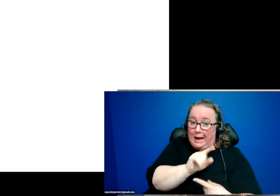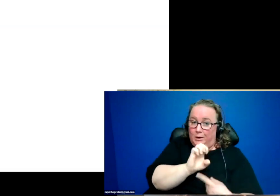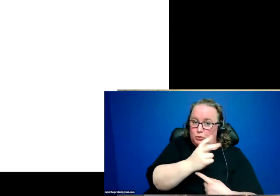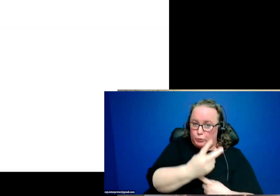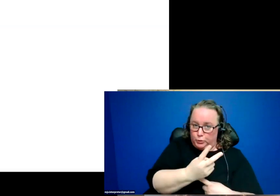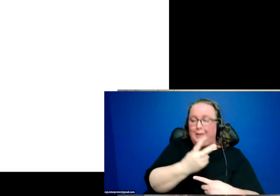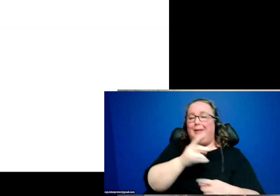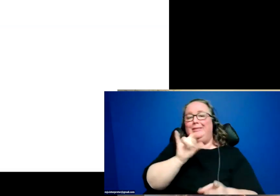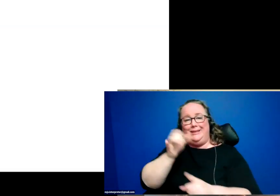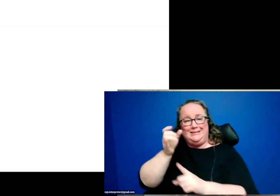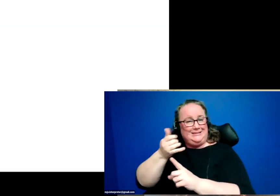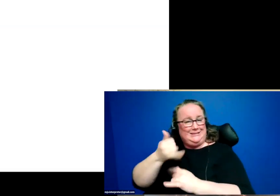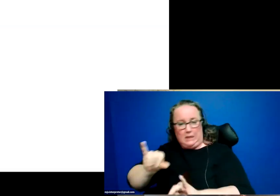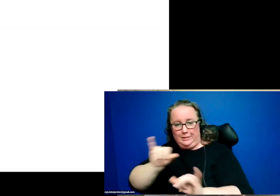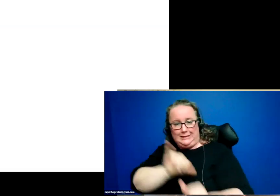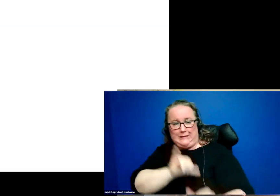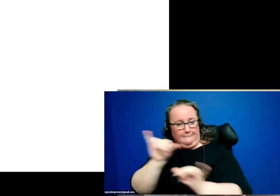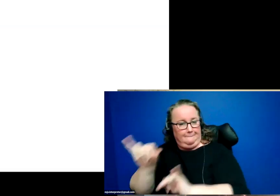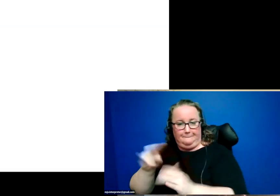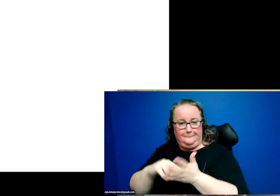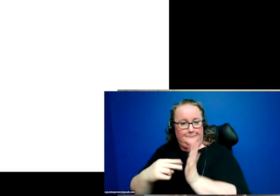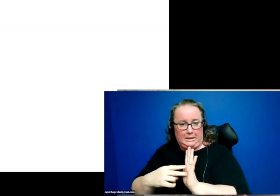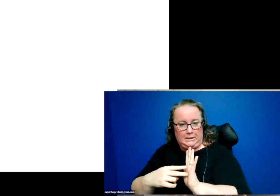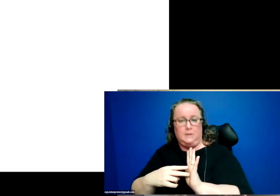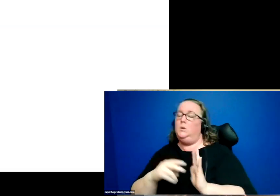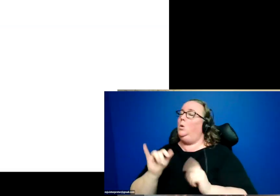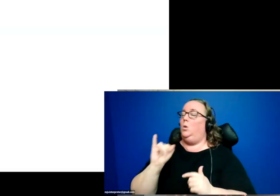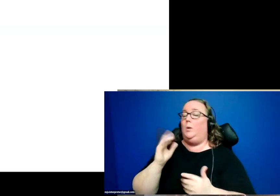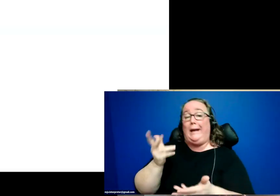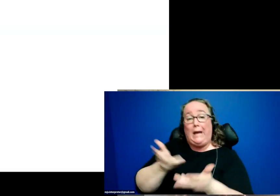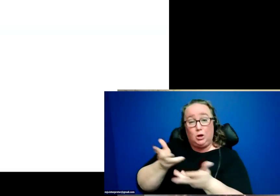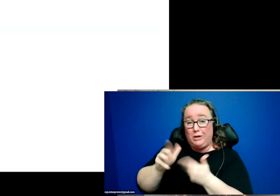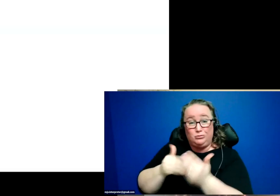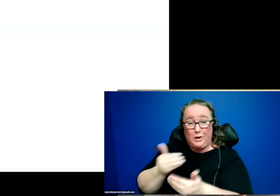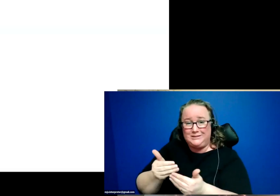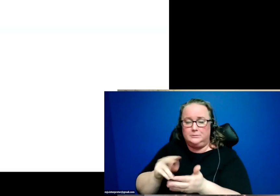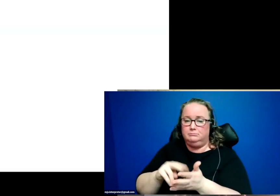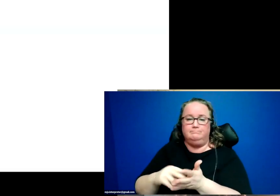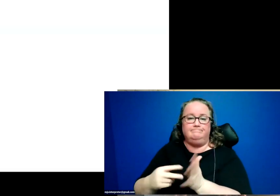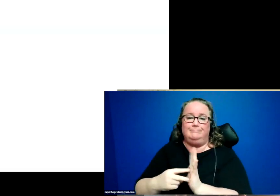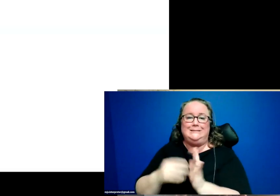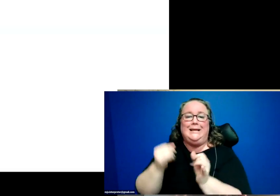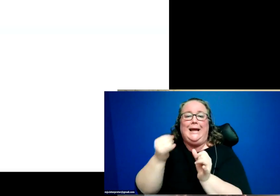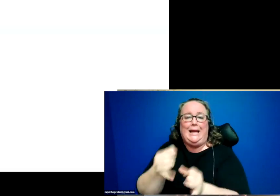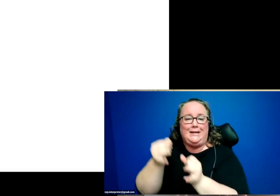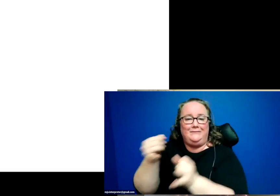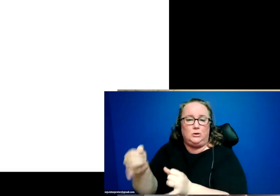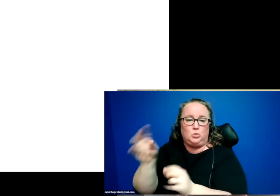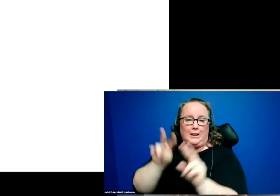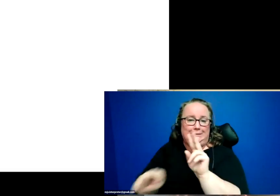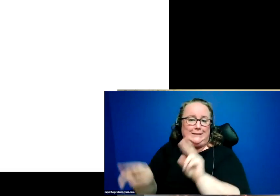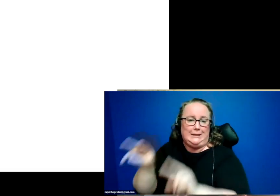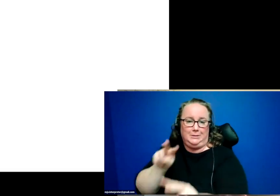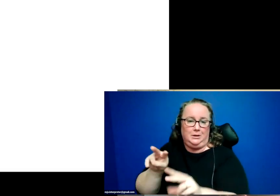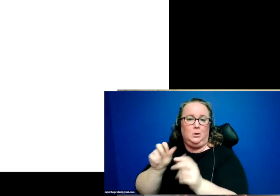It's instead of that idea of interactive process, it's really just changed in individualized assessment when it comes to Title two.